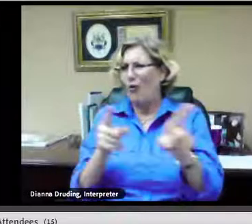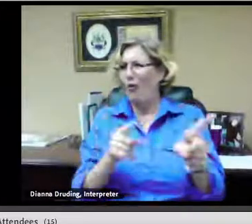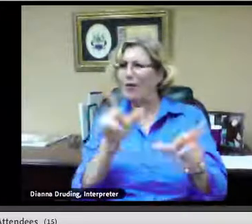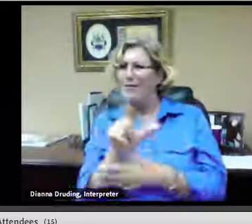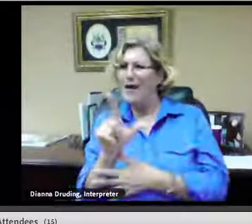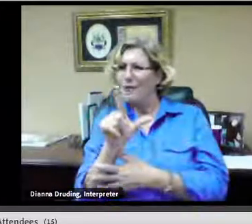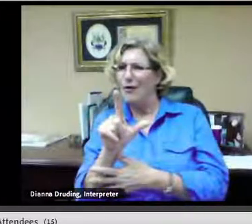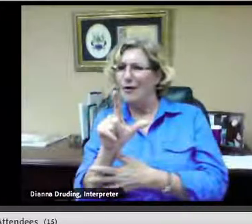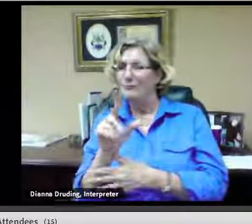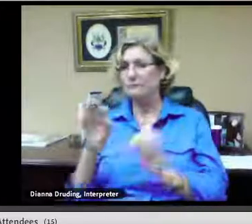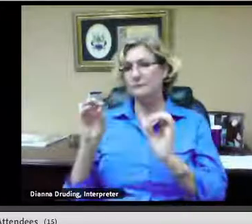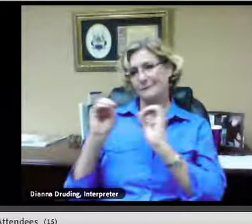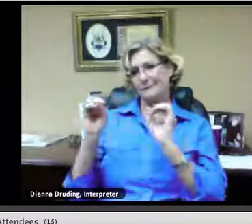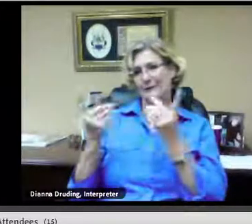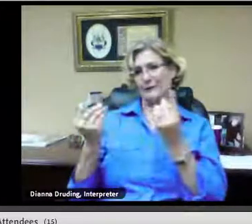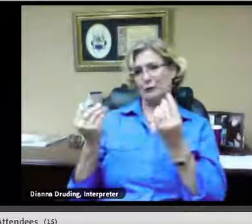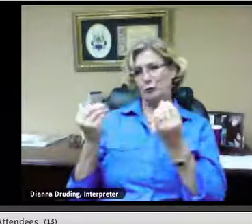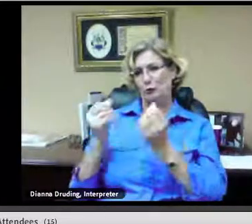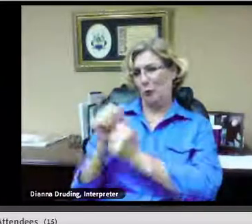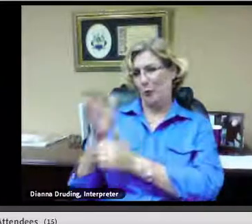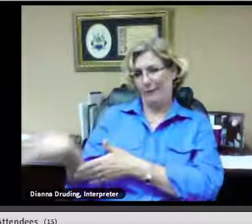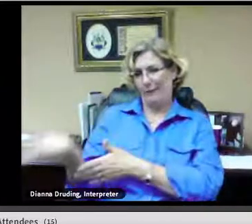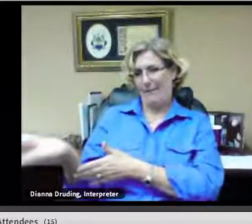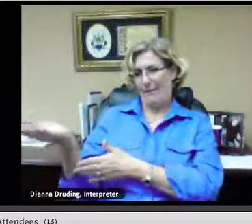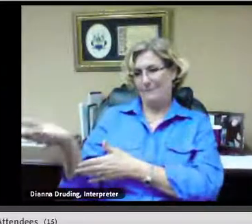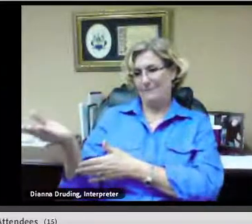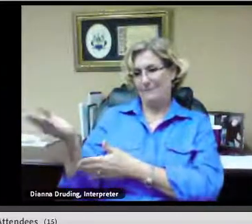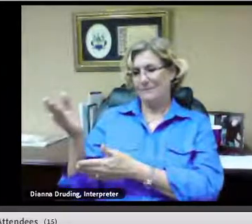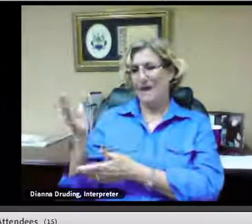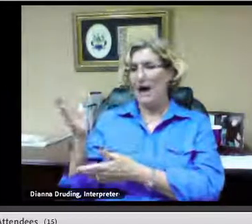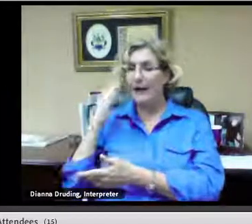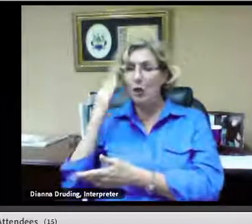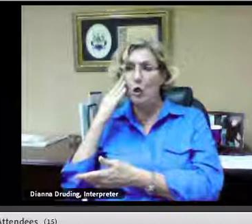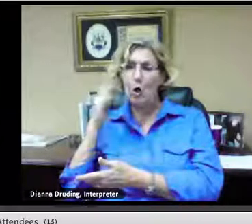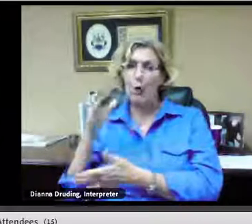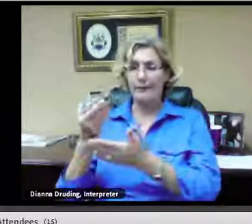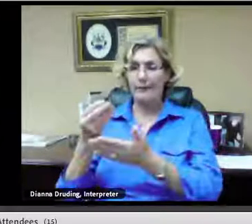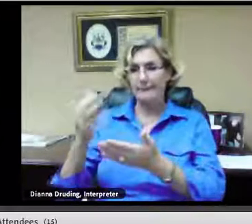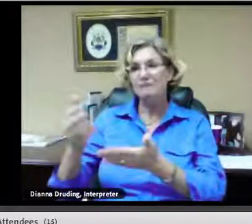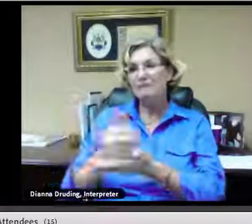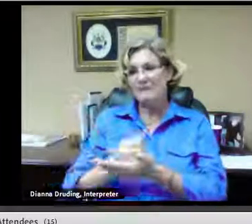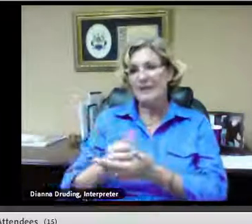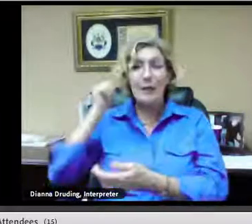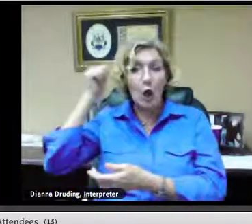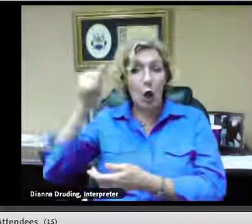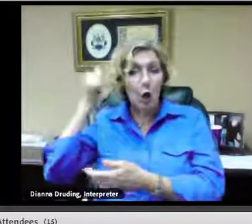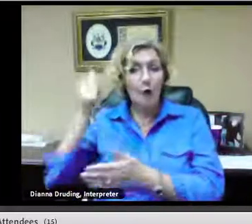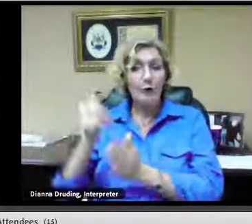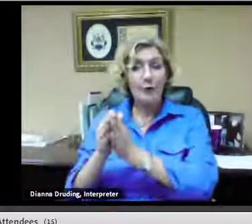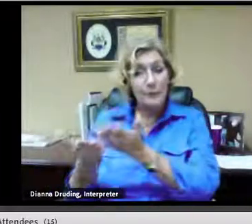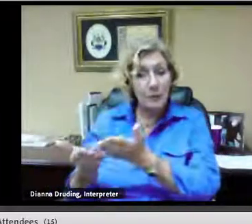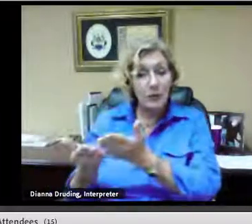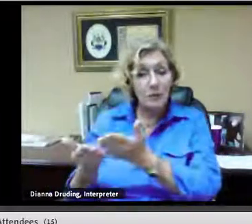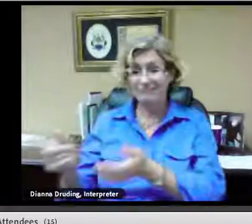You know, I knew he could get audio books, but he doesn't like audio books. You know, it was kind of just a mystery, and it was just so simple.